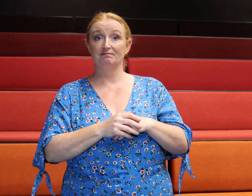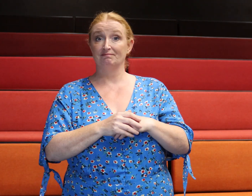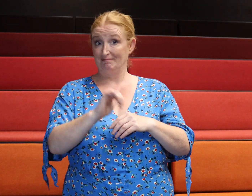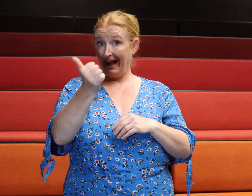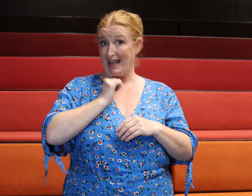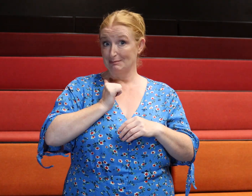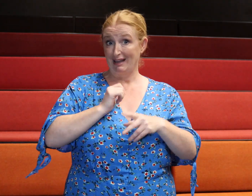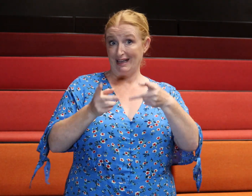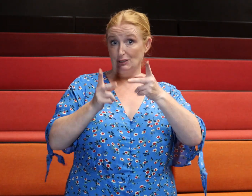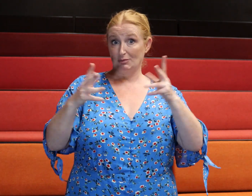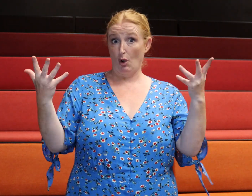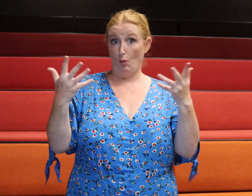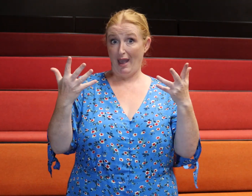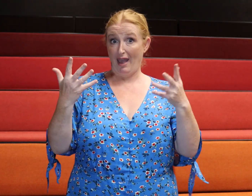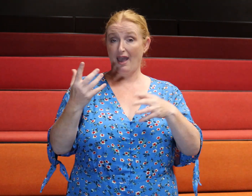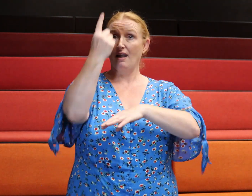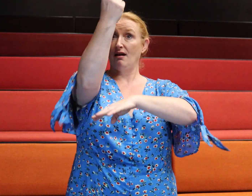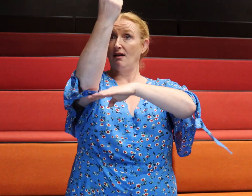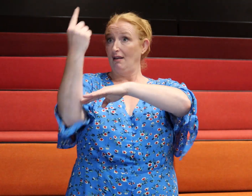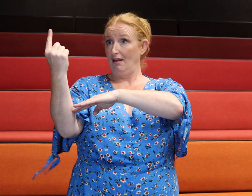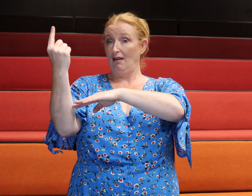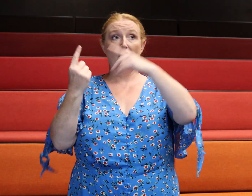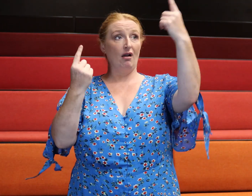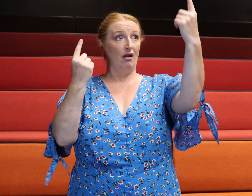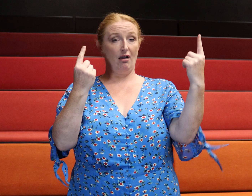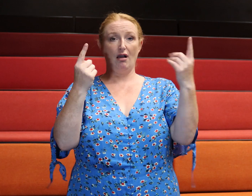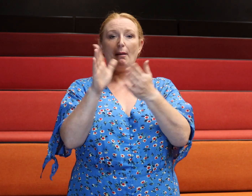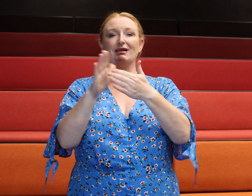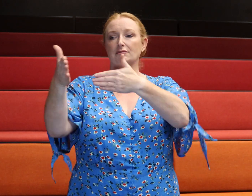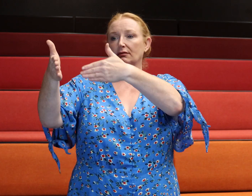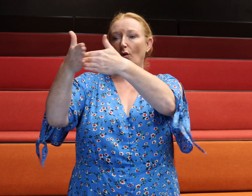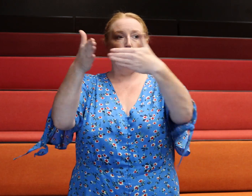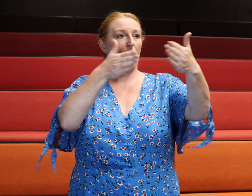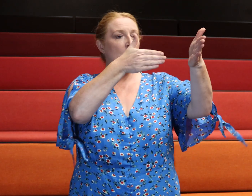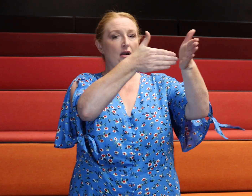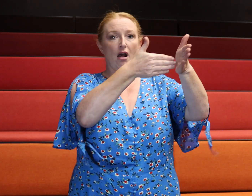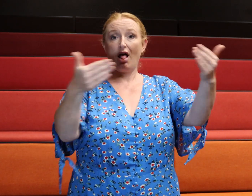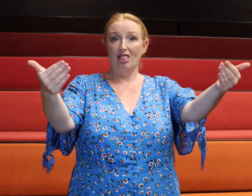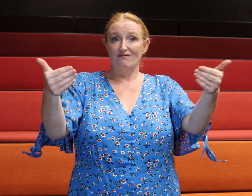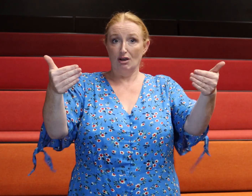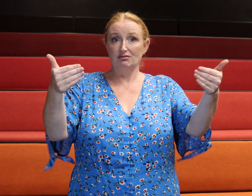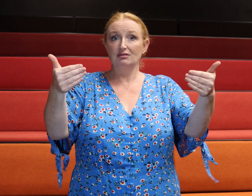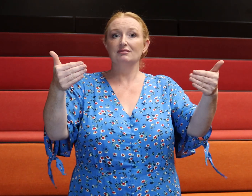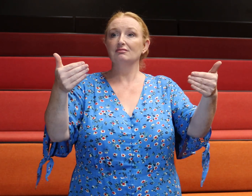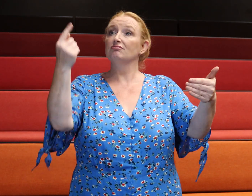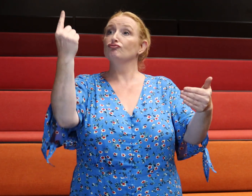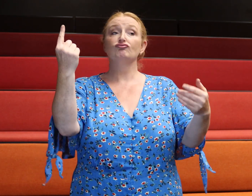either downstage left or downstage right, which is nearest to the audience,